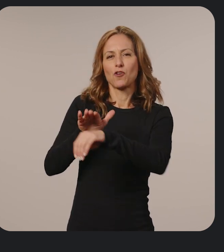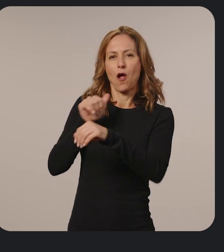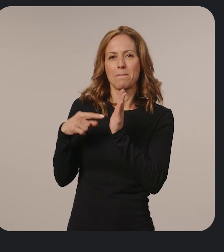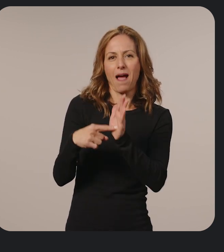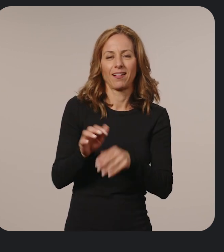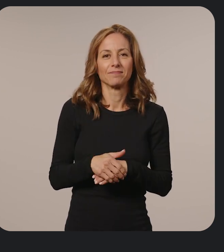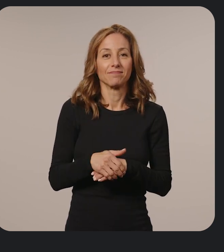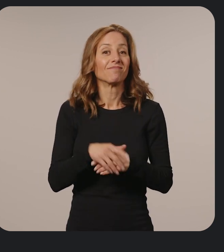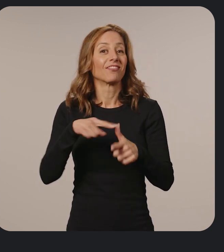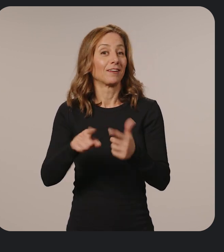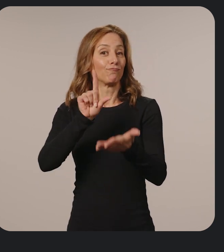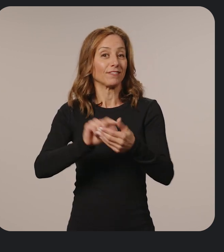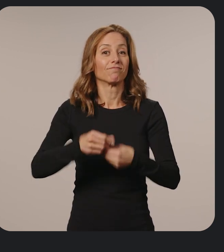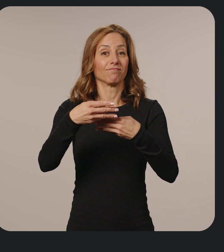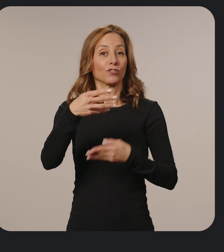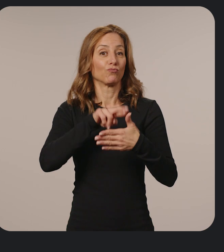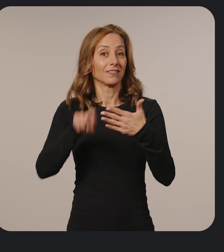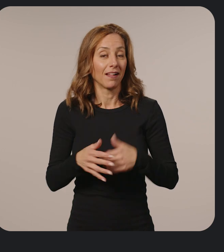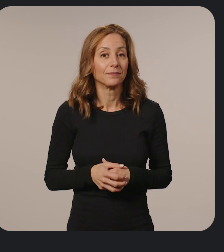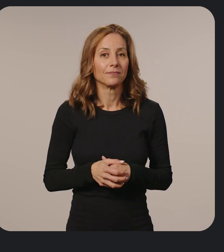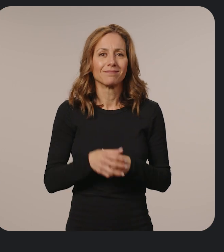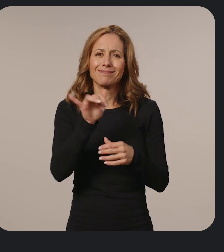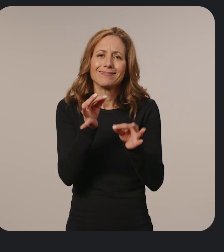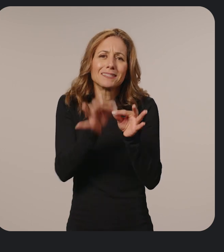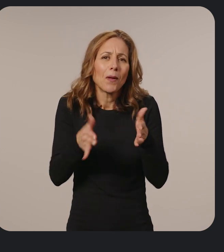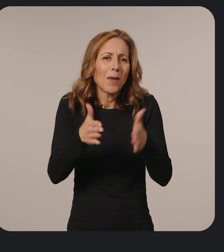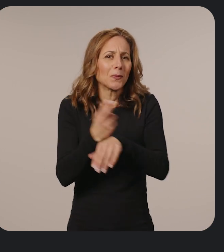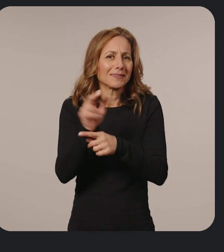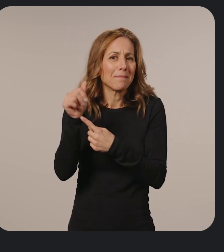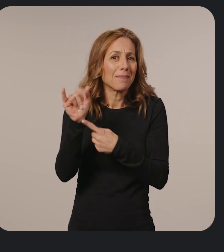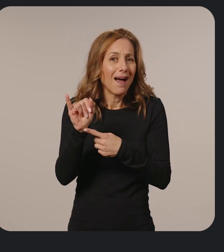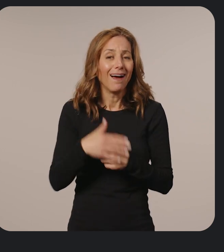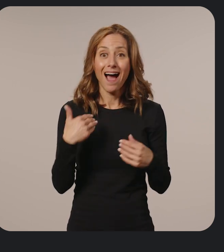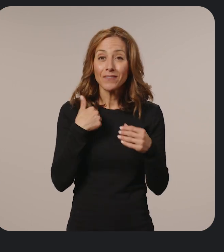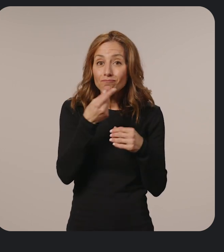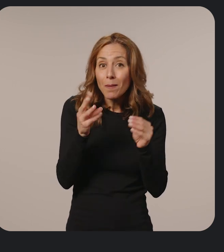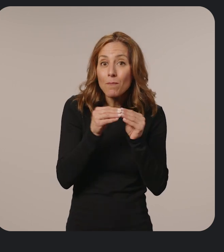And that's the simplest way to use the API. Now there are a couple more options you can explore. One is called temperature.